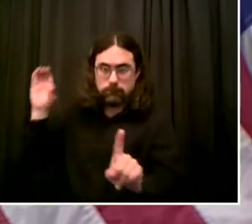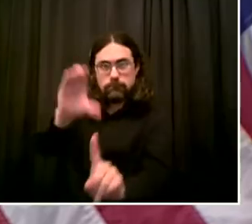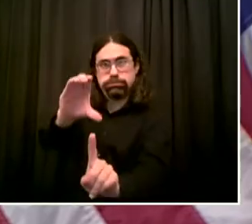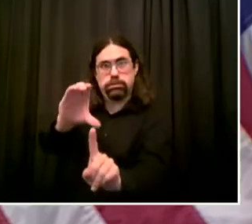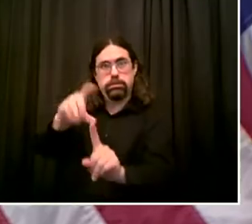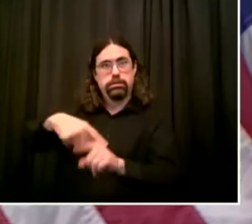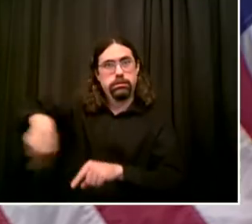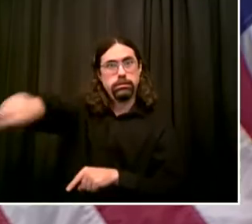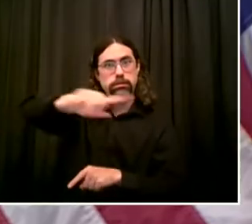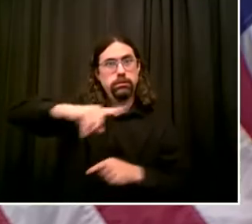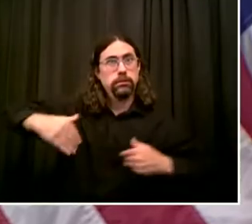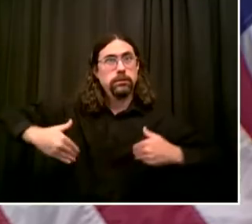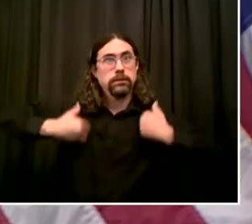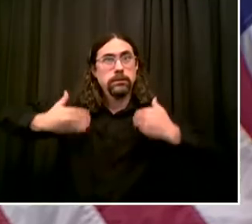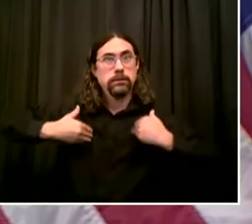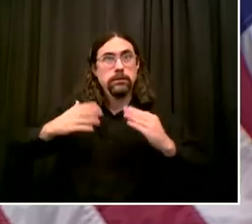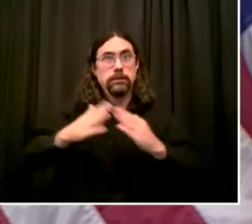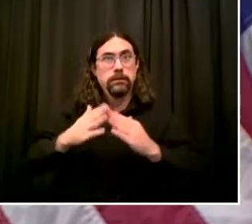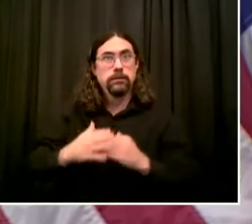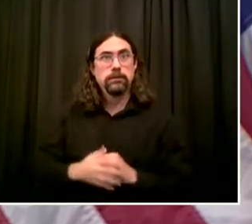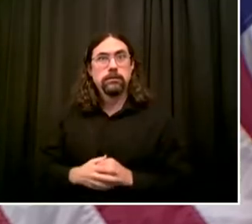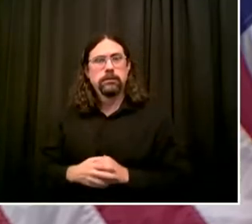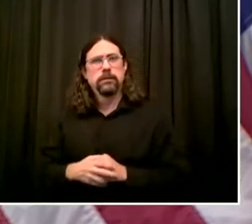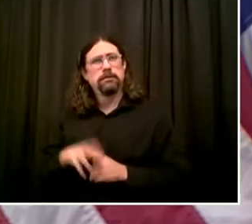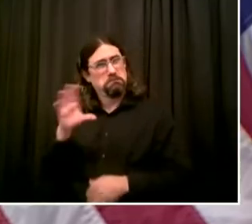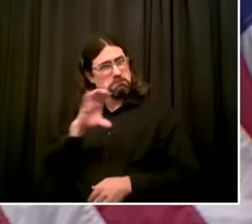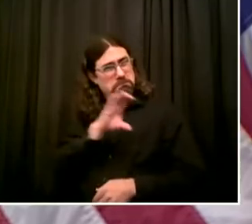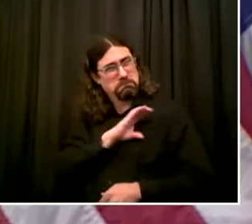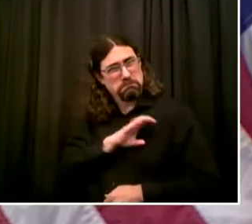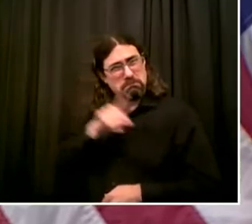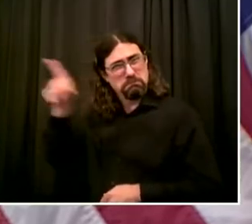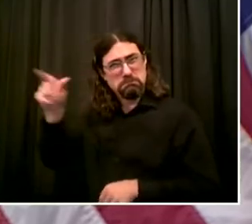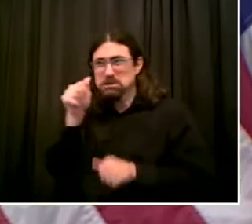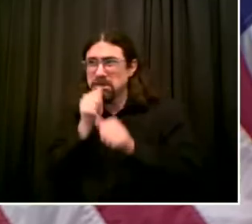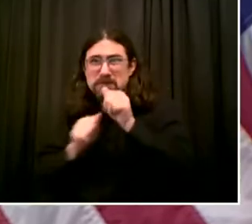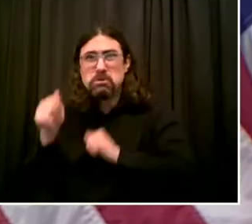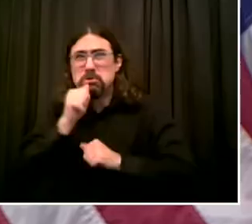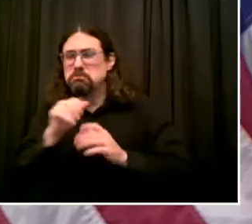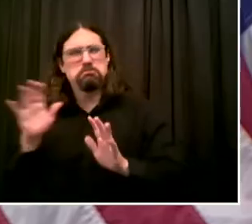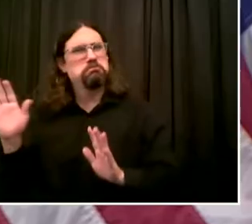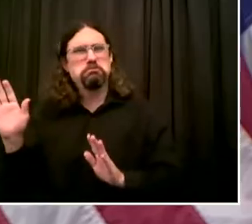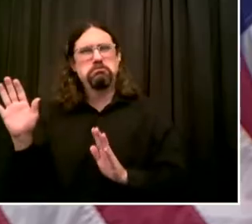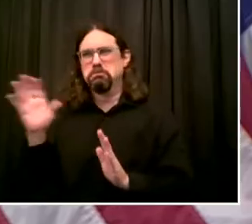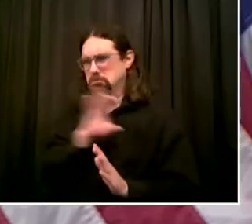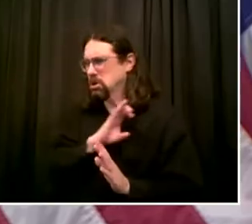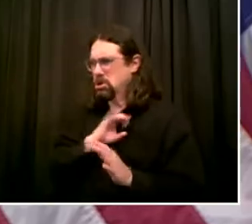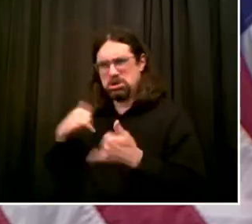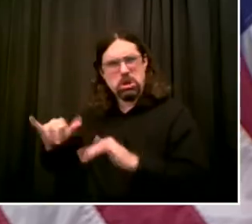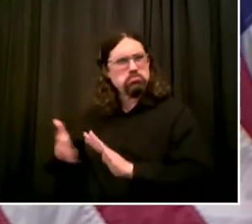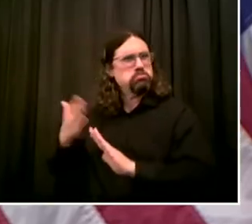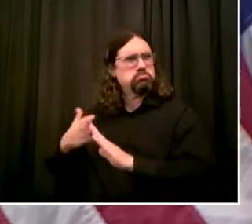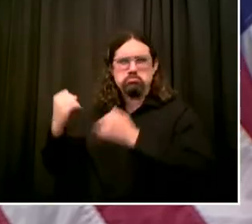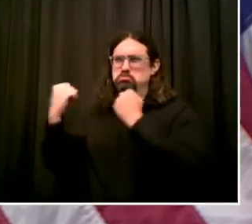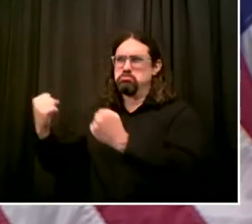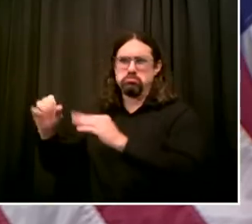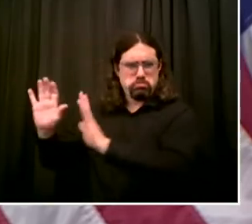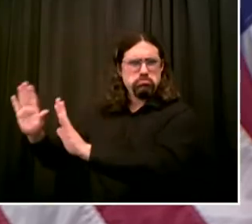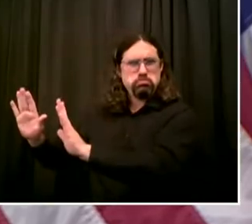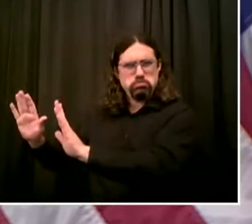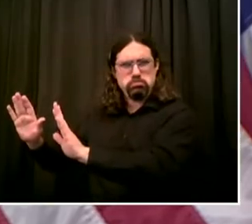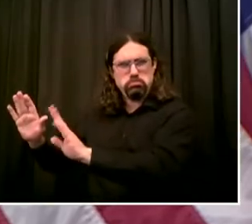REAL DISTRIBUTION AND AT THE